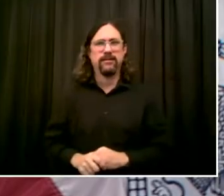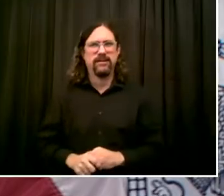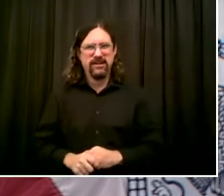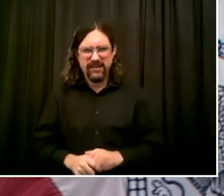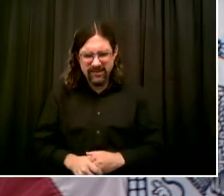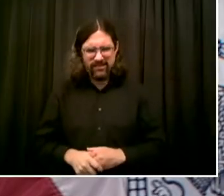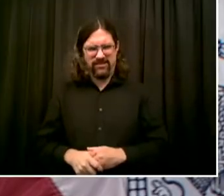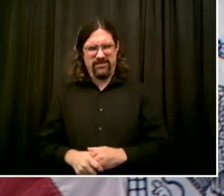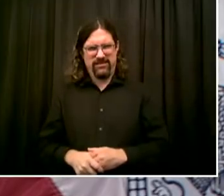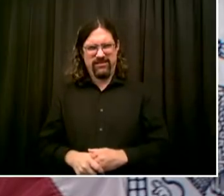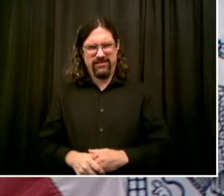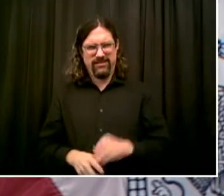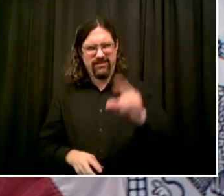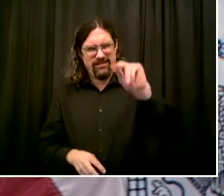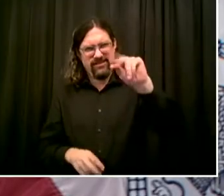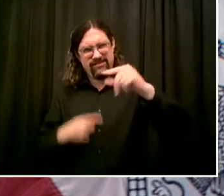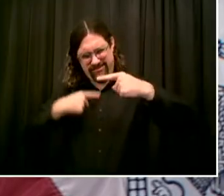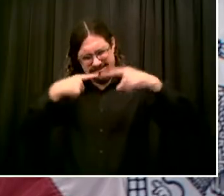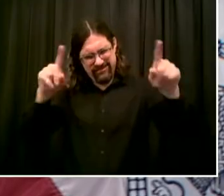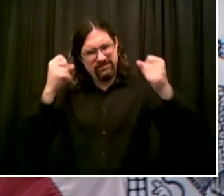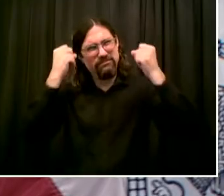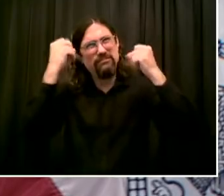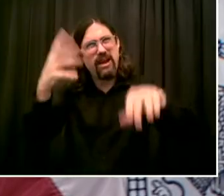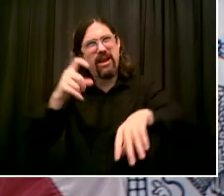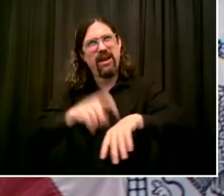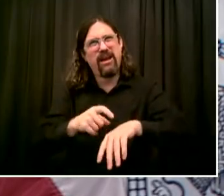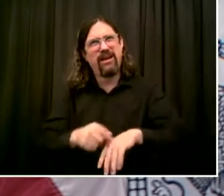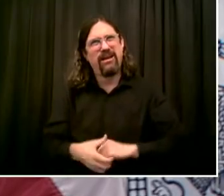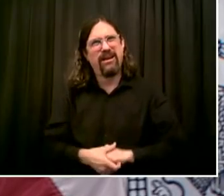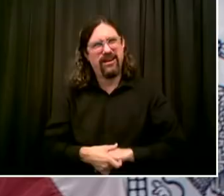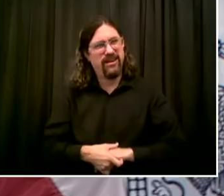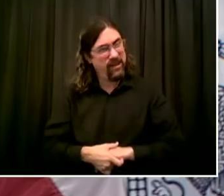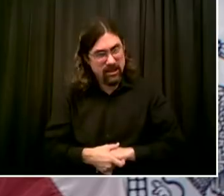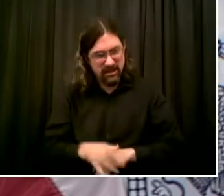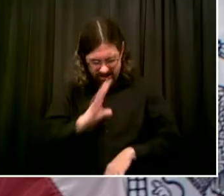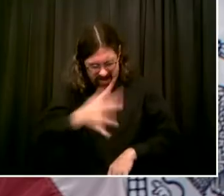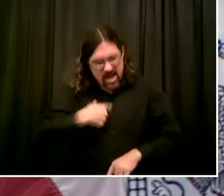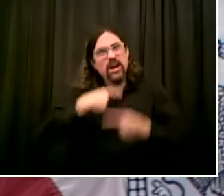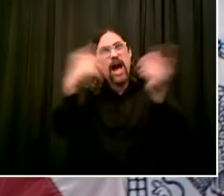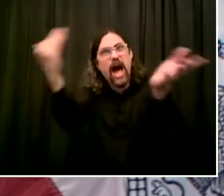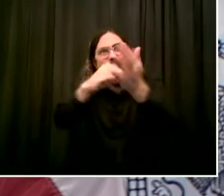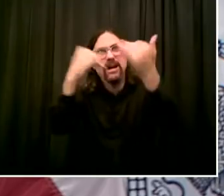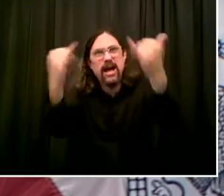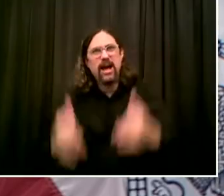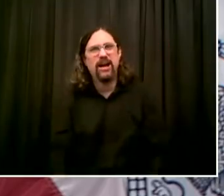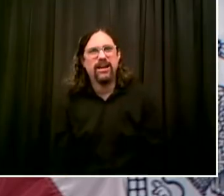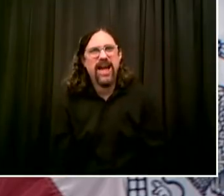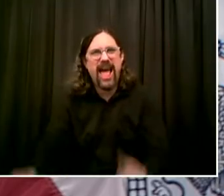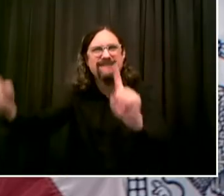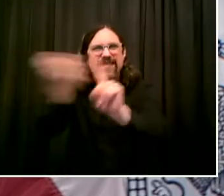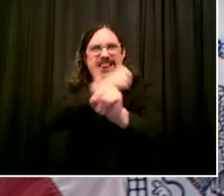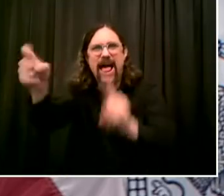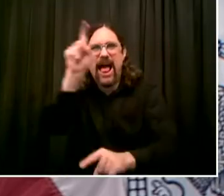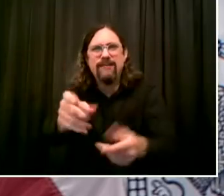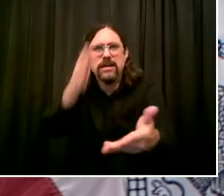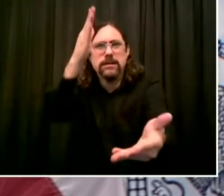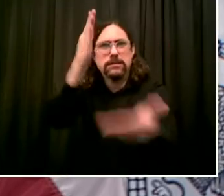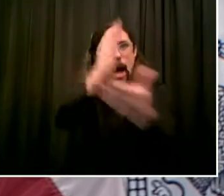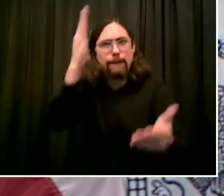IT SO MANY TIMS E AND I ILWL Y SA IT AGAIN, THE VIOLENCE HAS TO STOP IT IS NOT ACCEPTABLE AND WE ARE GOING TO BEAT IT BACK . I'VE REALLY MADE THAT CLEAR, I